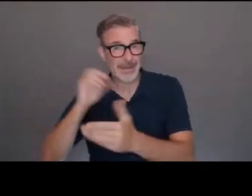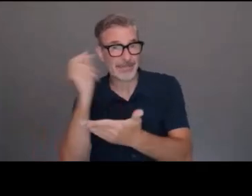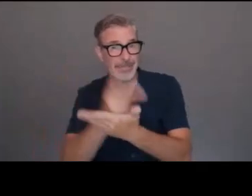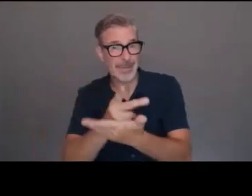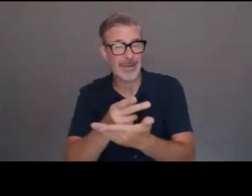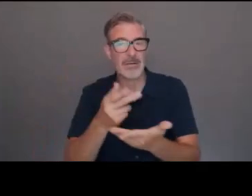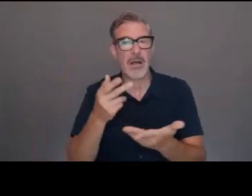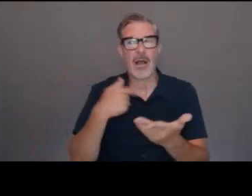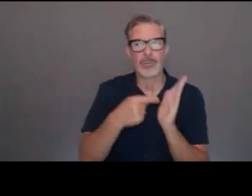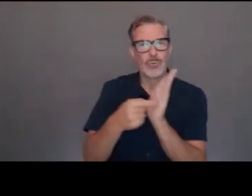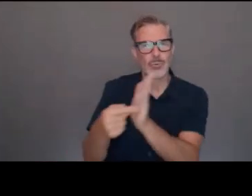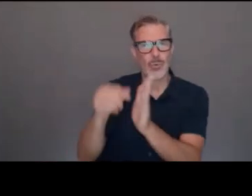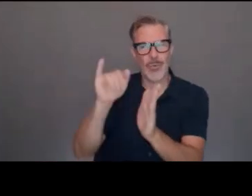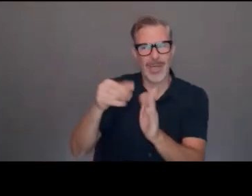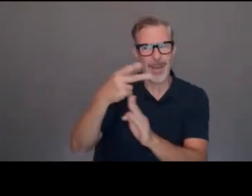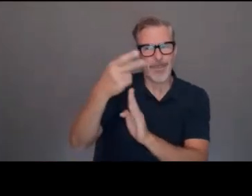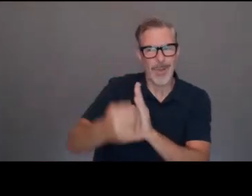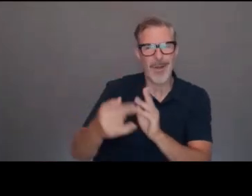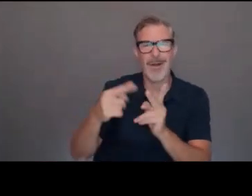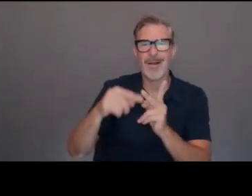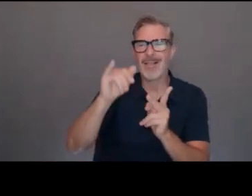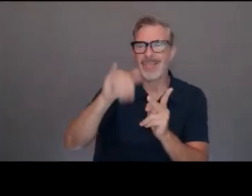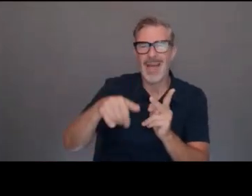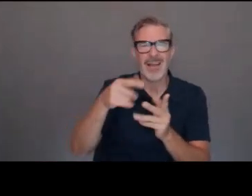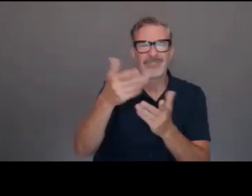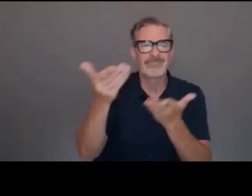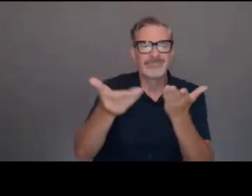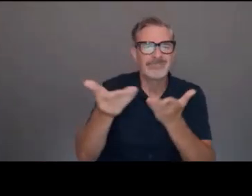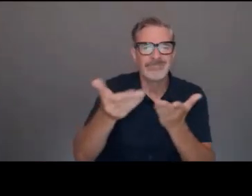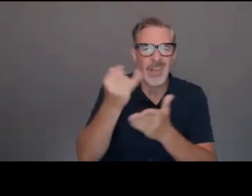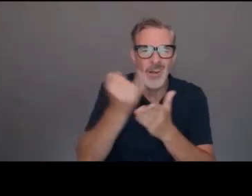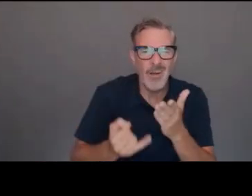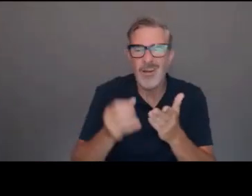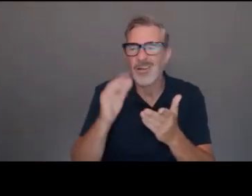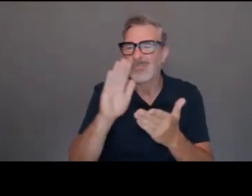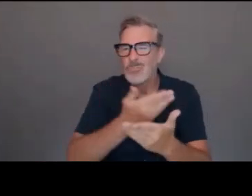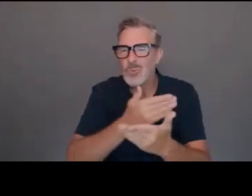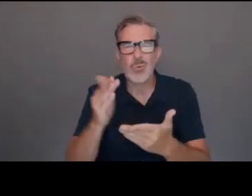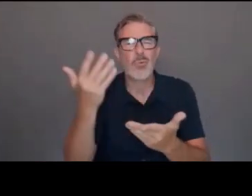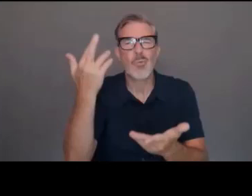relevant to the tour. So that is a great area to take into consideration there.